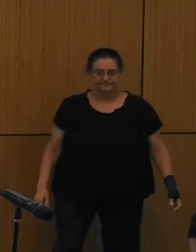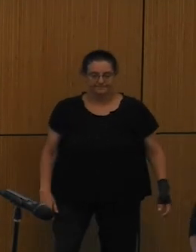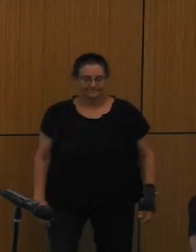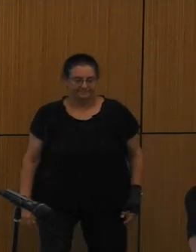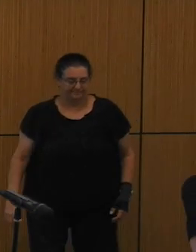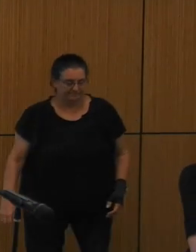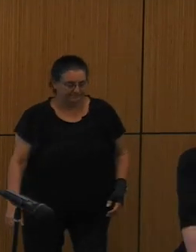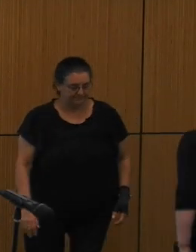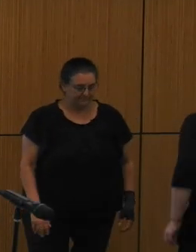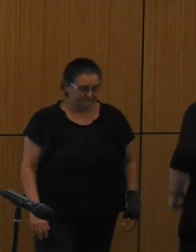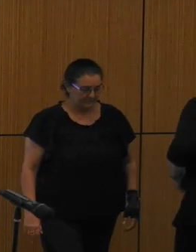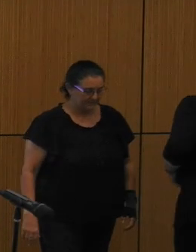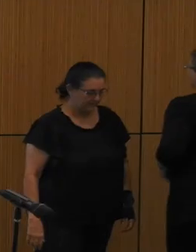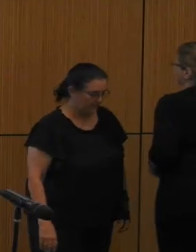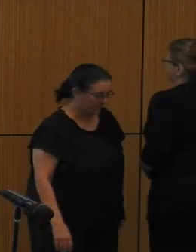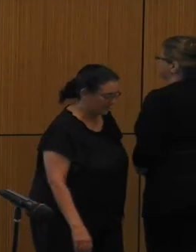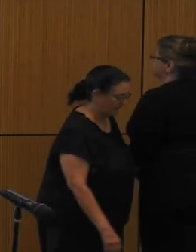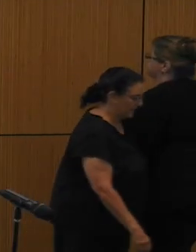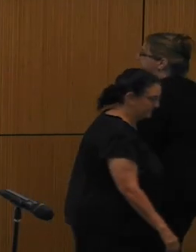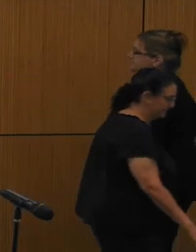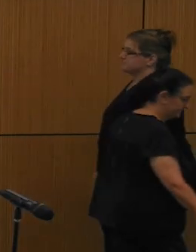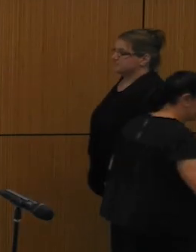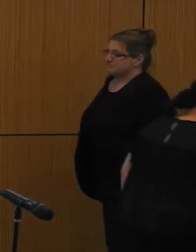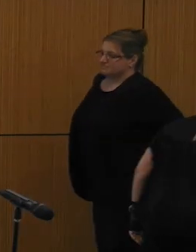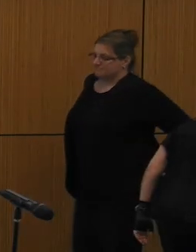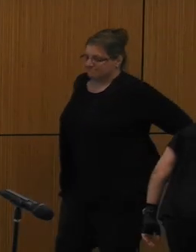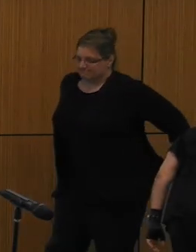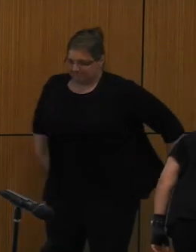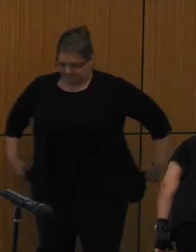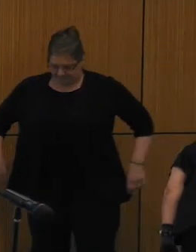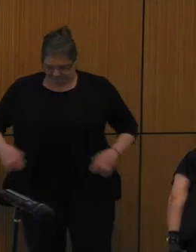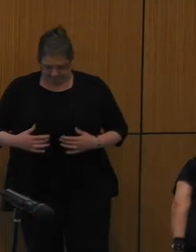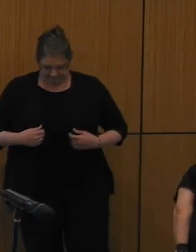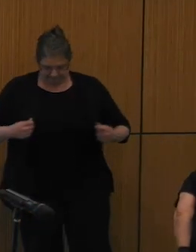So here we go. Welcome, doctor. Nurse Rob.